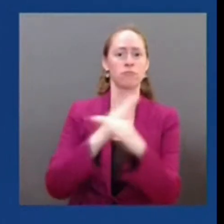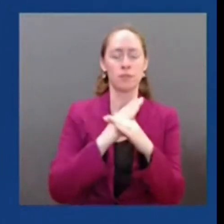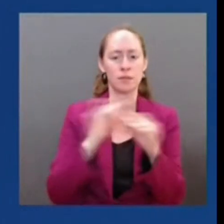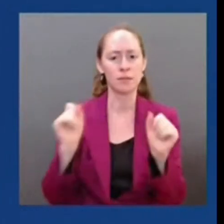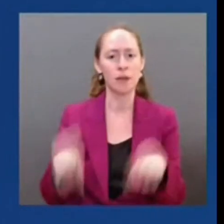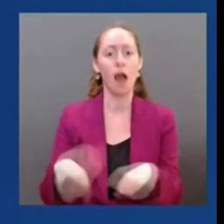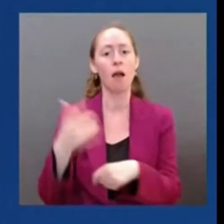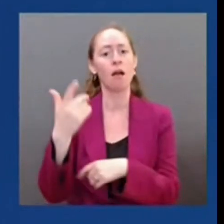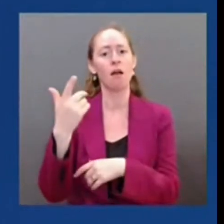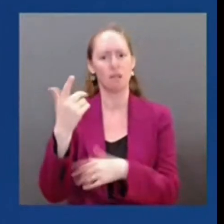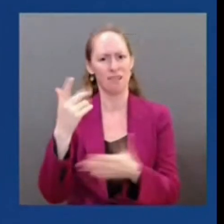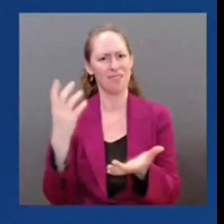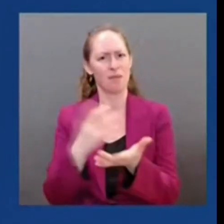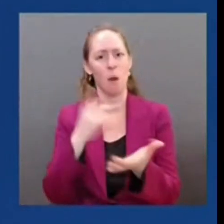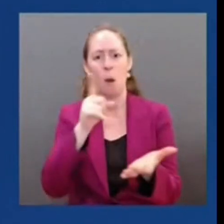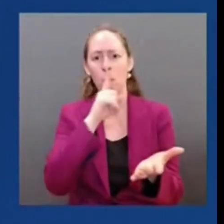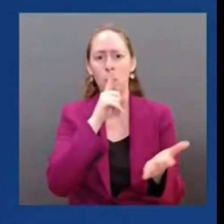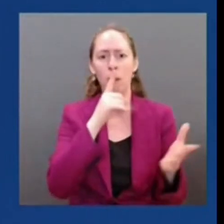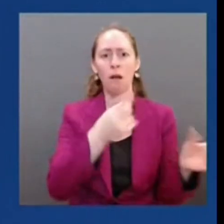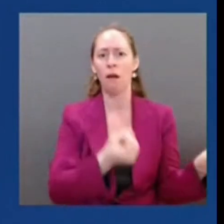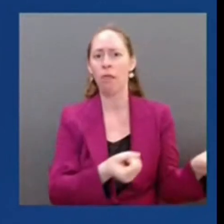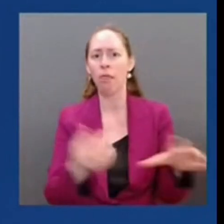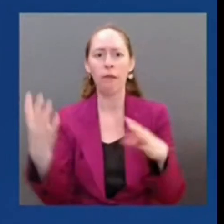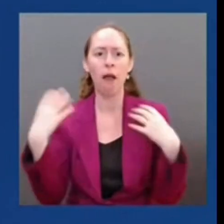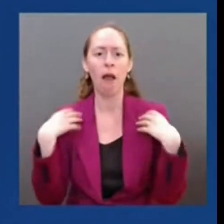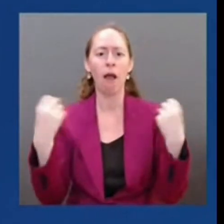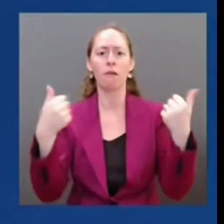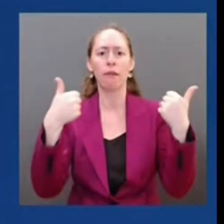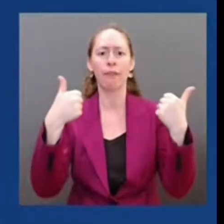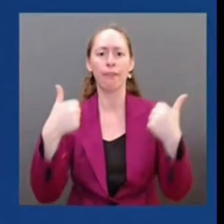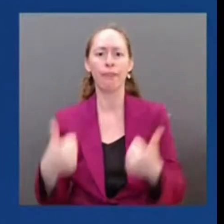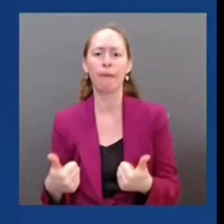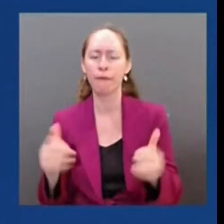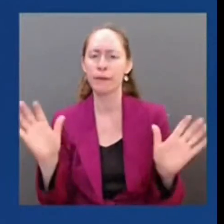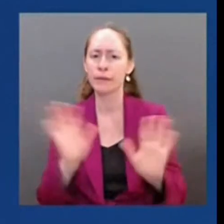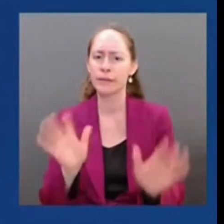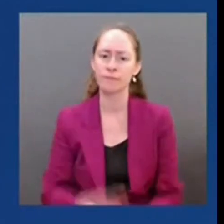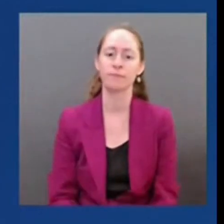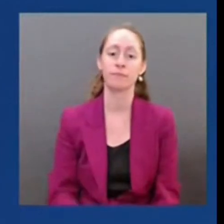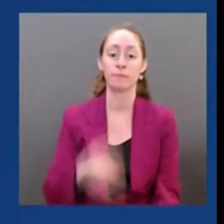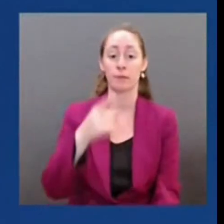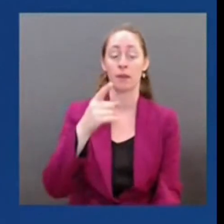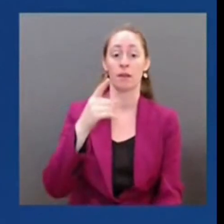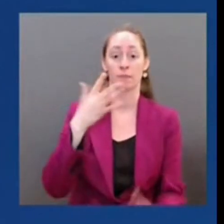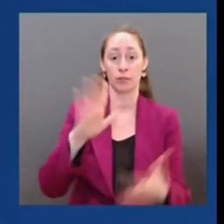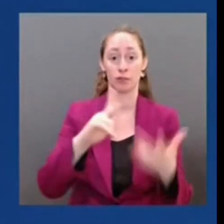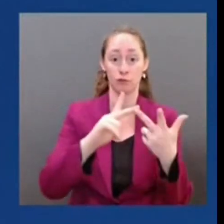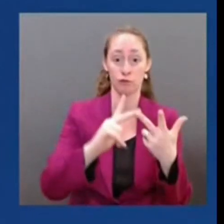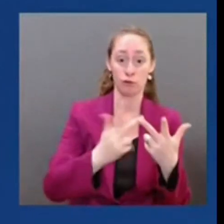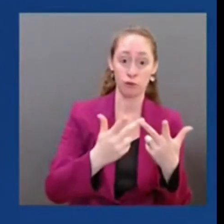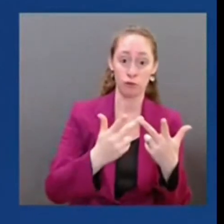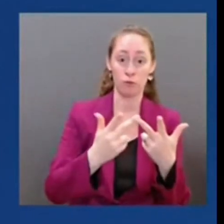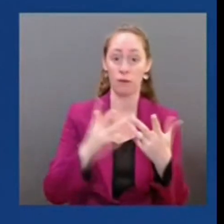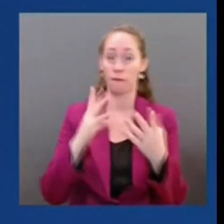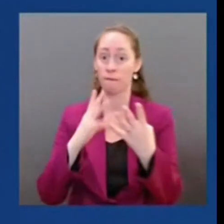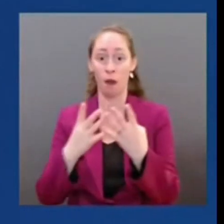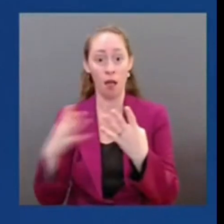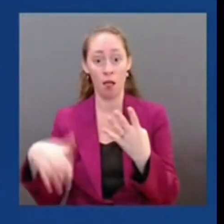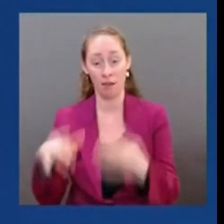INFECTION URGENT CARE VISITS, AND ESPECIALLY HOSPITALIZATION AND DEATH. SO WHETHER IT'S YOUR FIRST BOOSTER OR SECOND, IF YOU HAVE